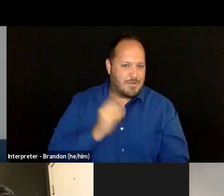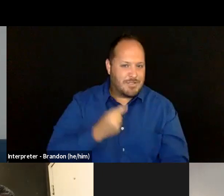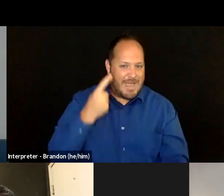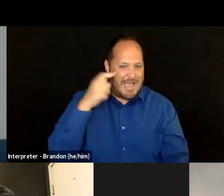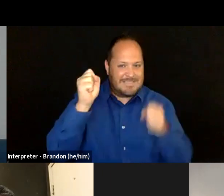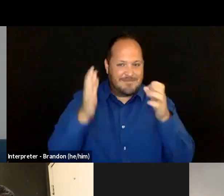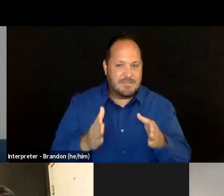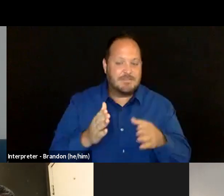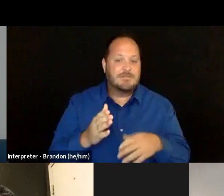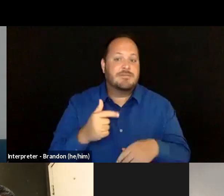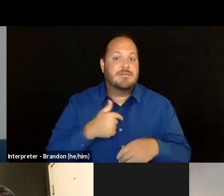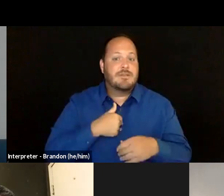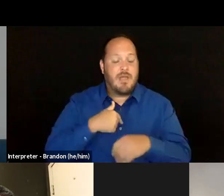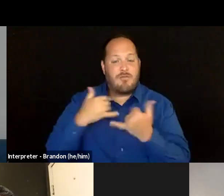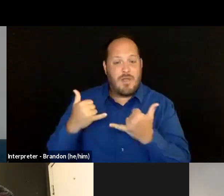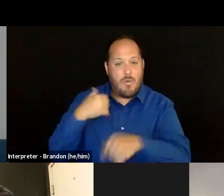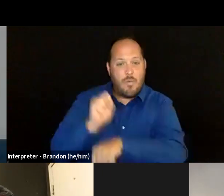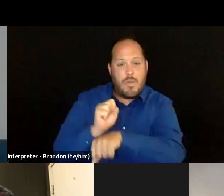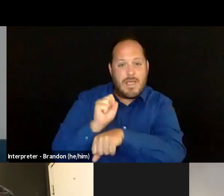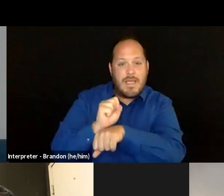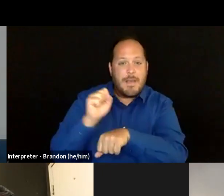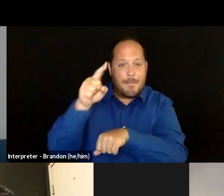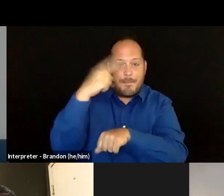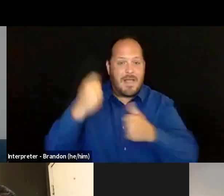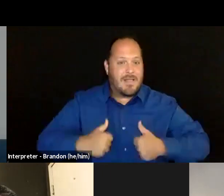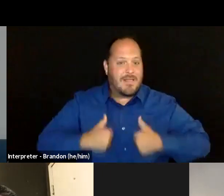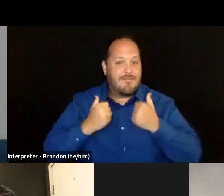A judge denied Jones and other nonbinary people.